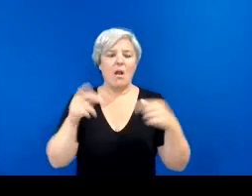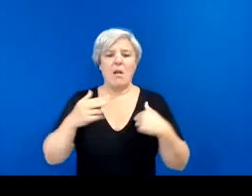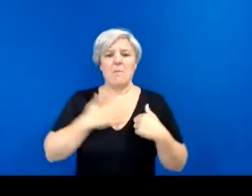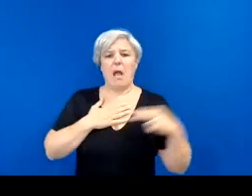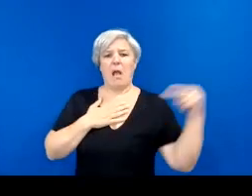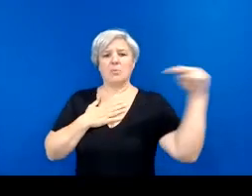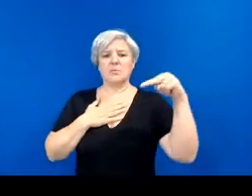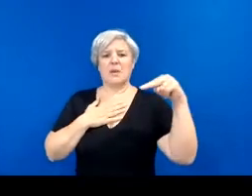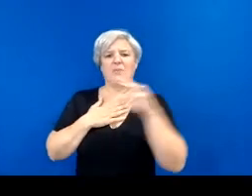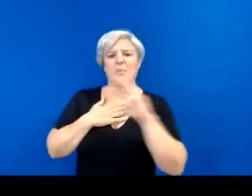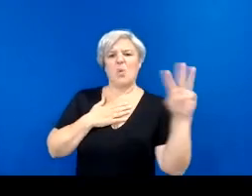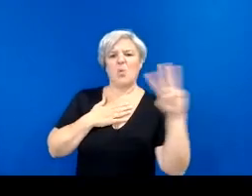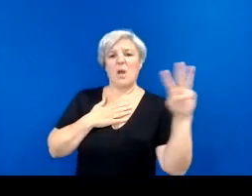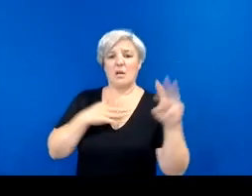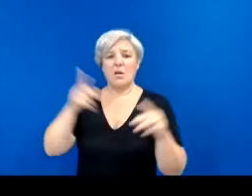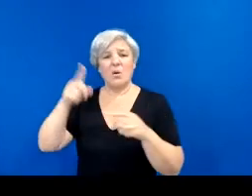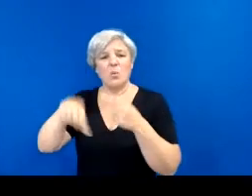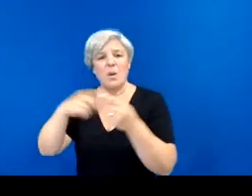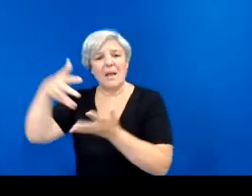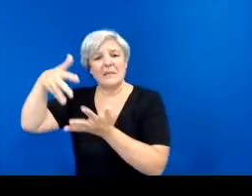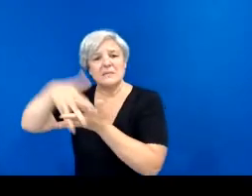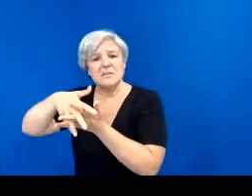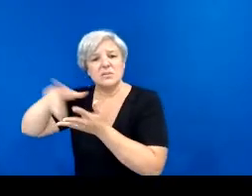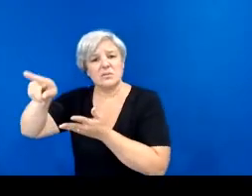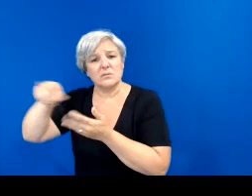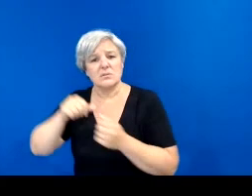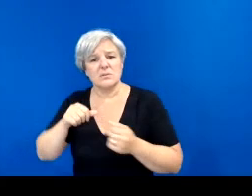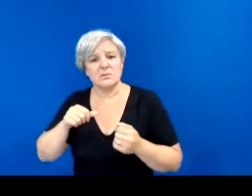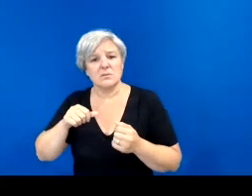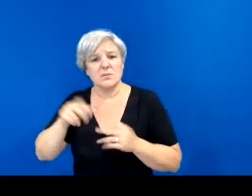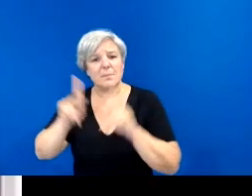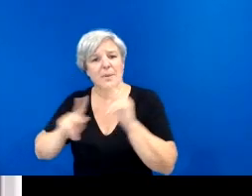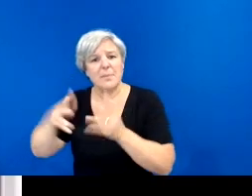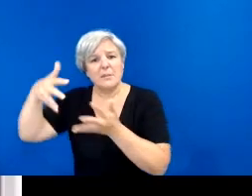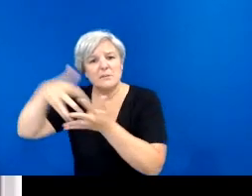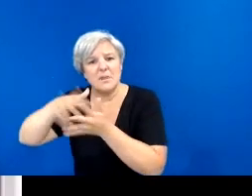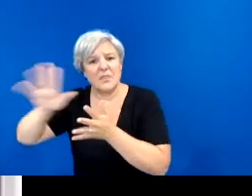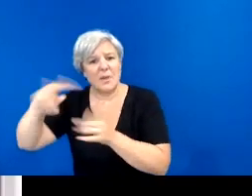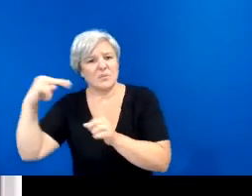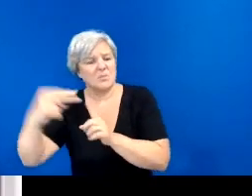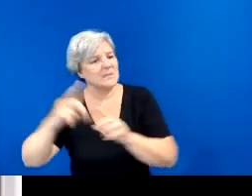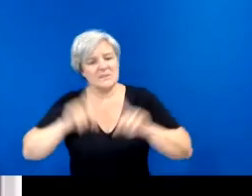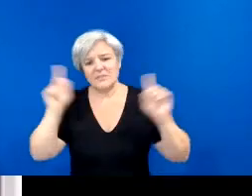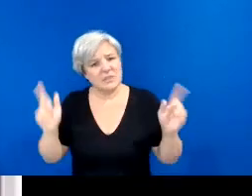Is there an indigenous perspective, is there a non-Western perspective? And that was my last visual too, that we can look at the map of the world